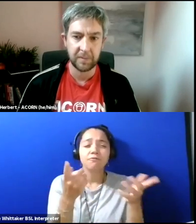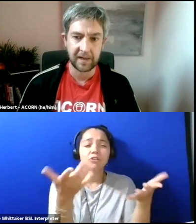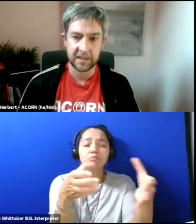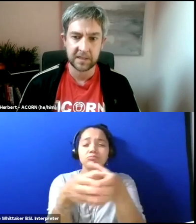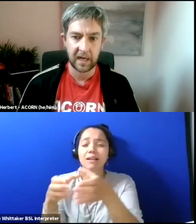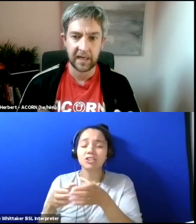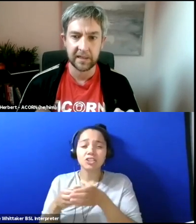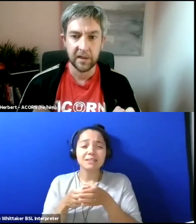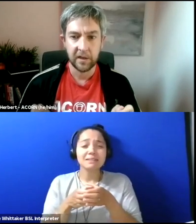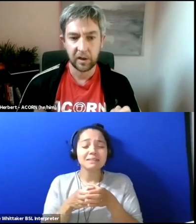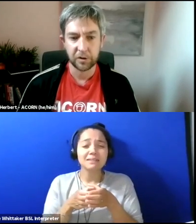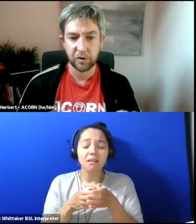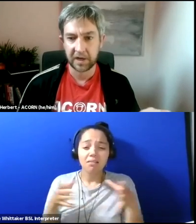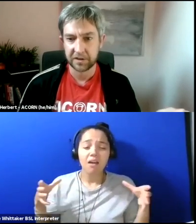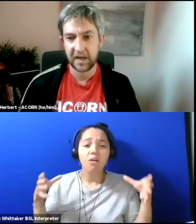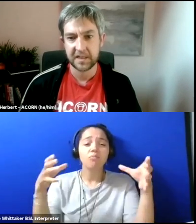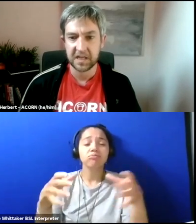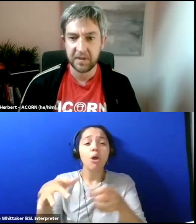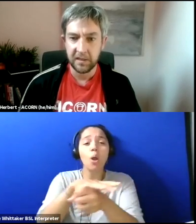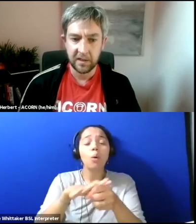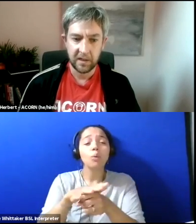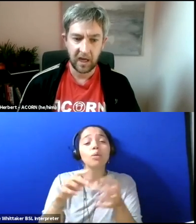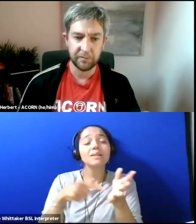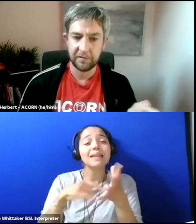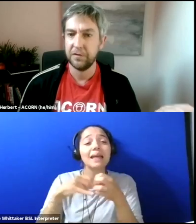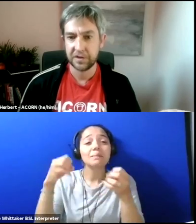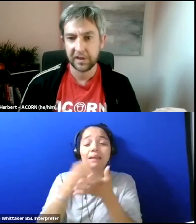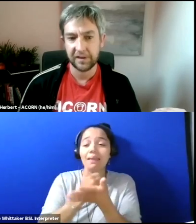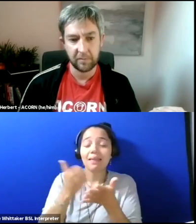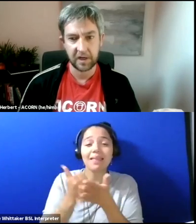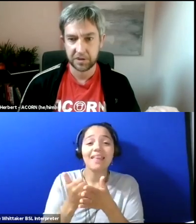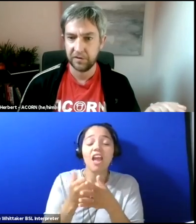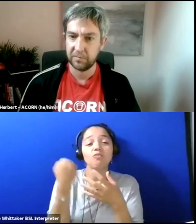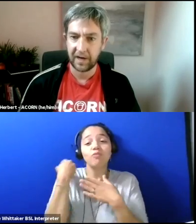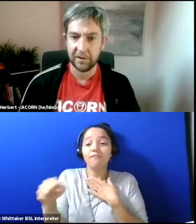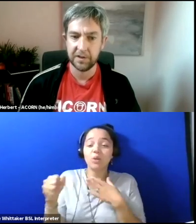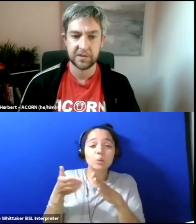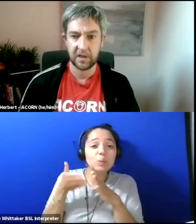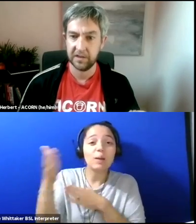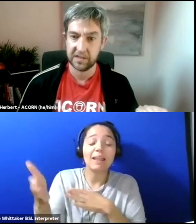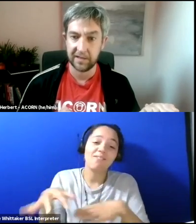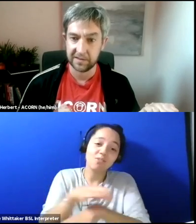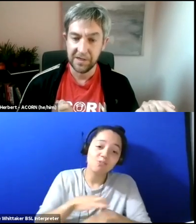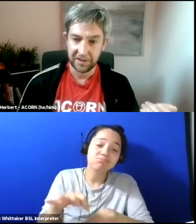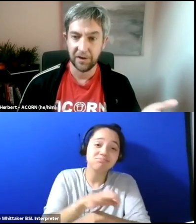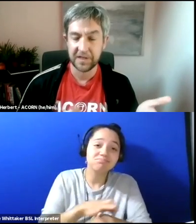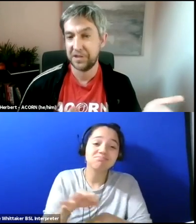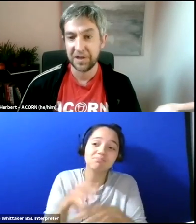occupied a local branch of their TSB. And we refused to leave that branch for a number of hours, and said "this is the reason we're here today.